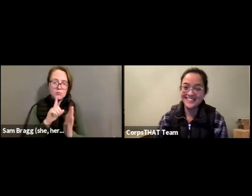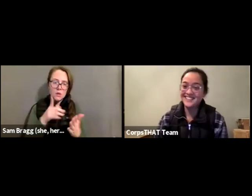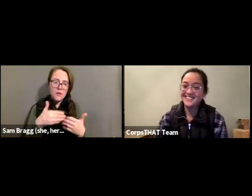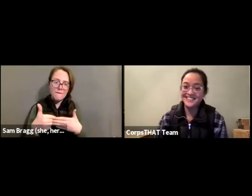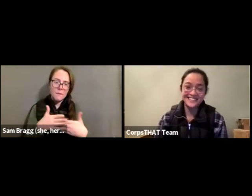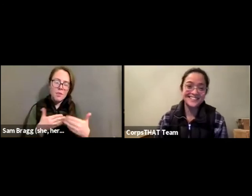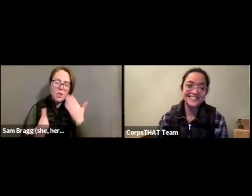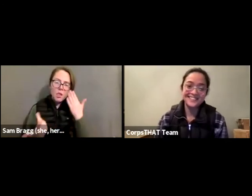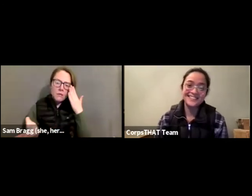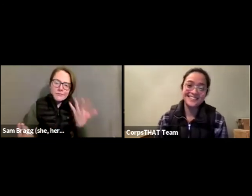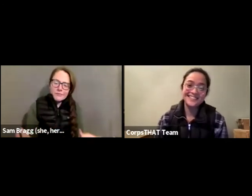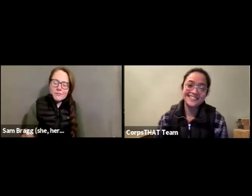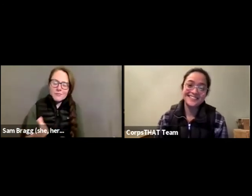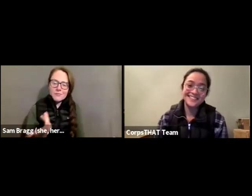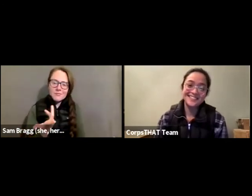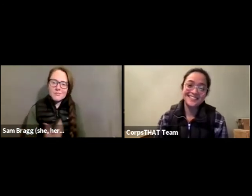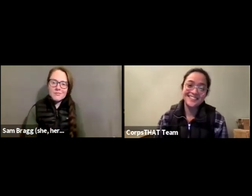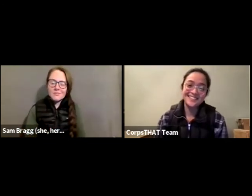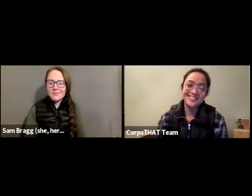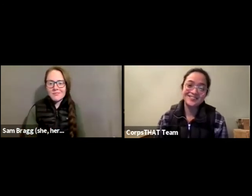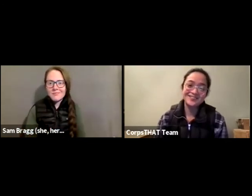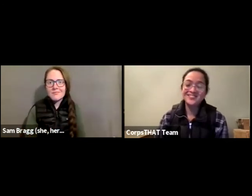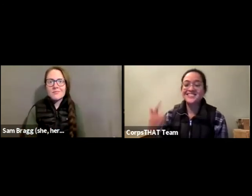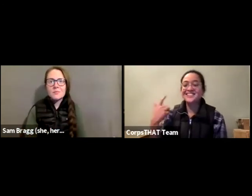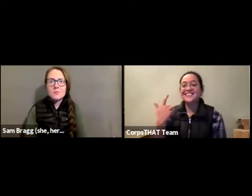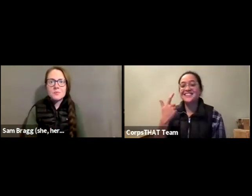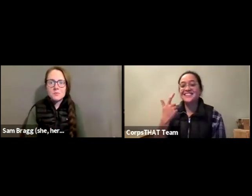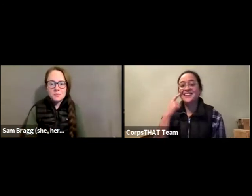you know working with them for a month you have to be comfortable you have to be comfortable